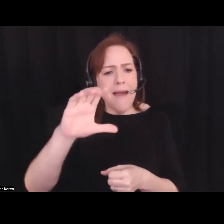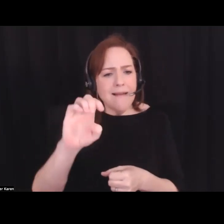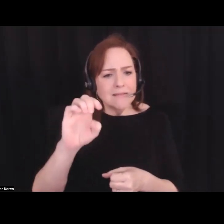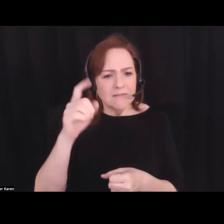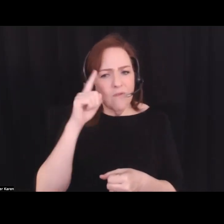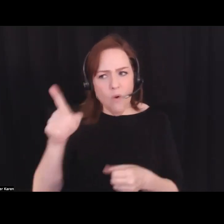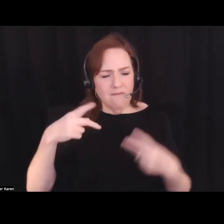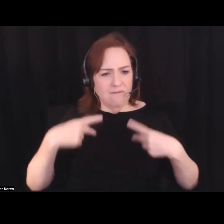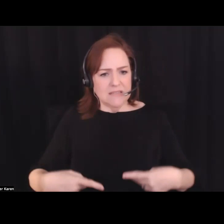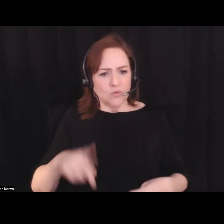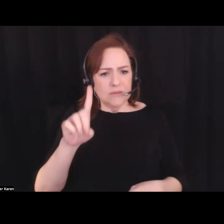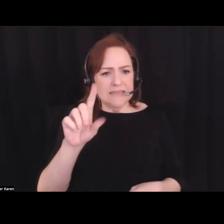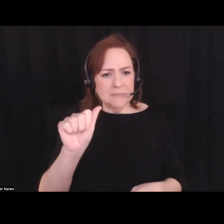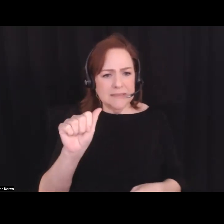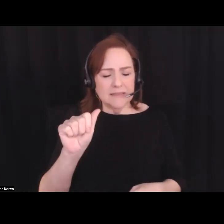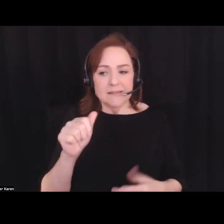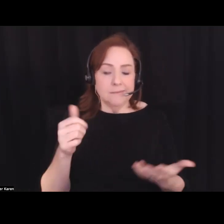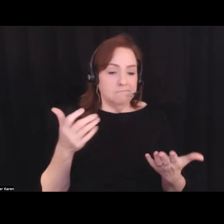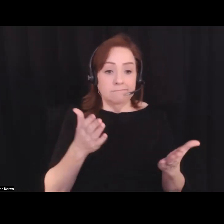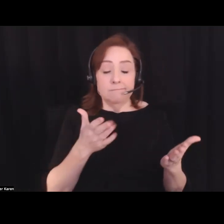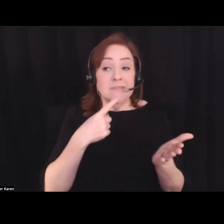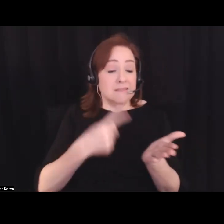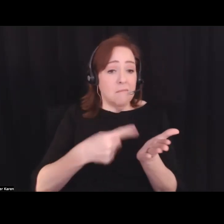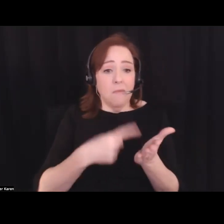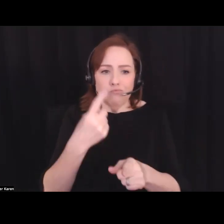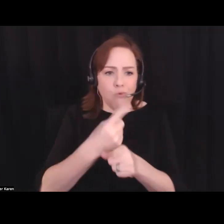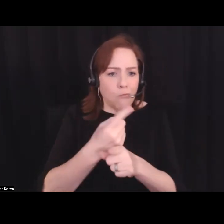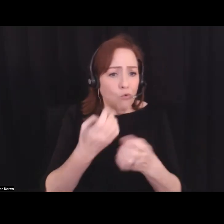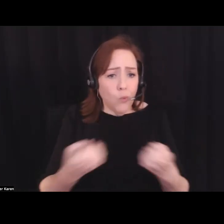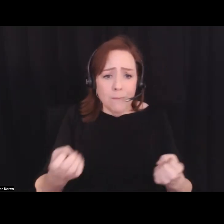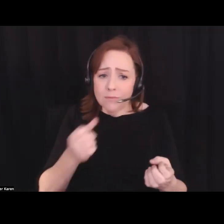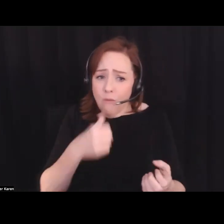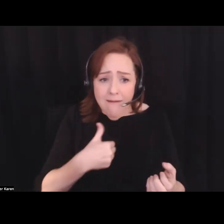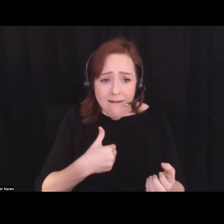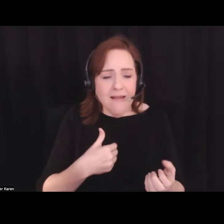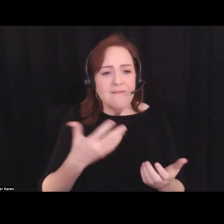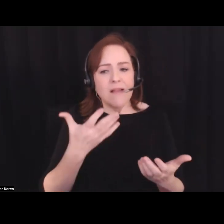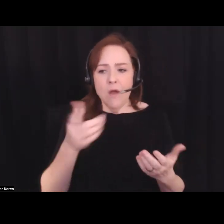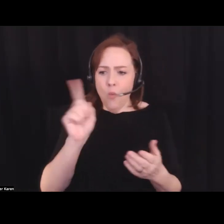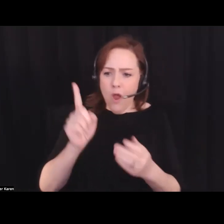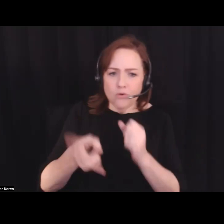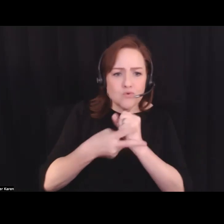the availability of proper equipment and a need for a place to put that equipment the cost of